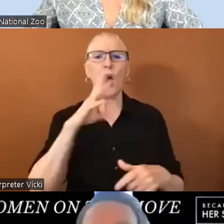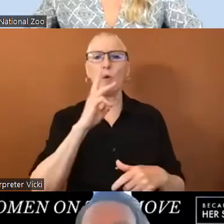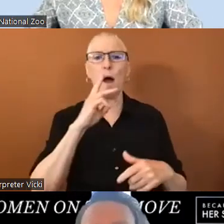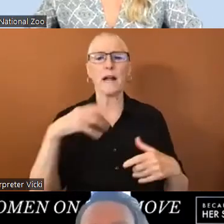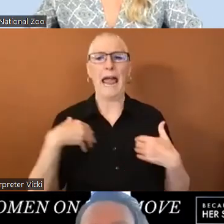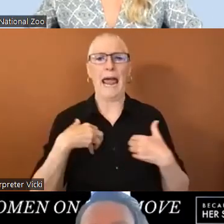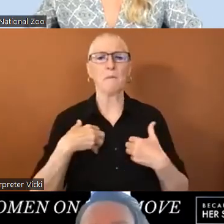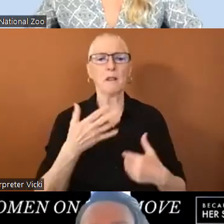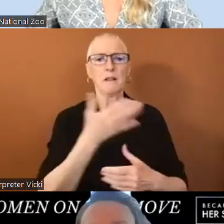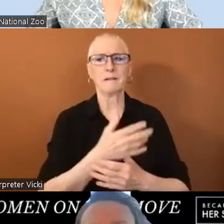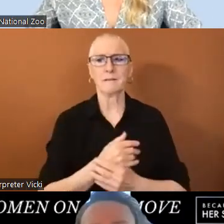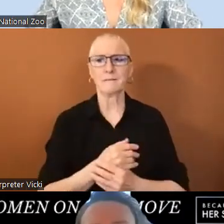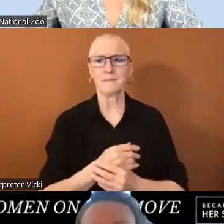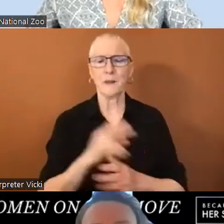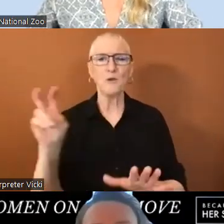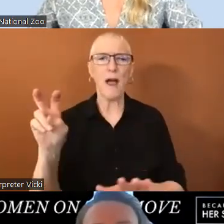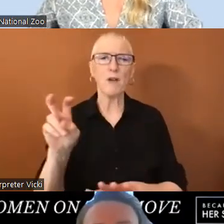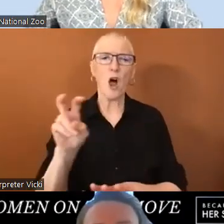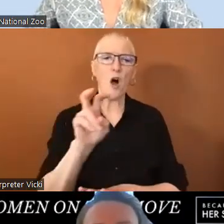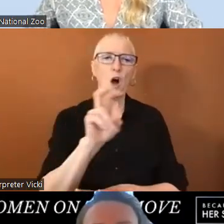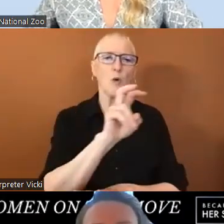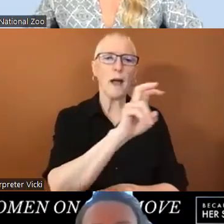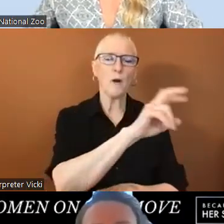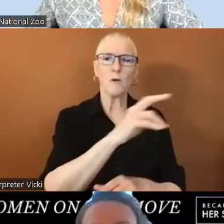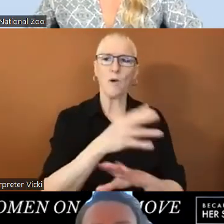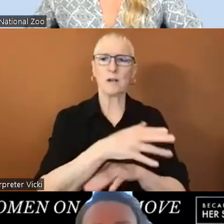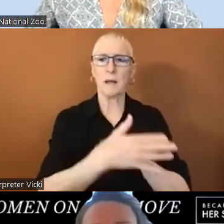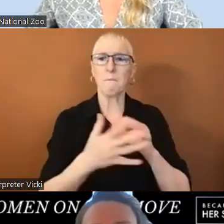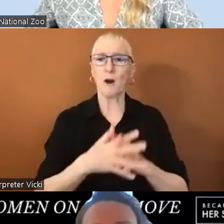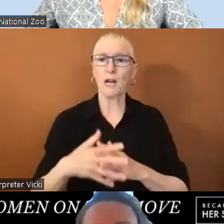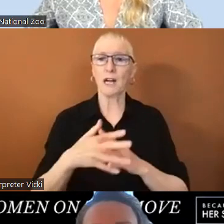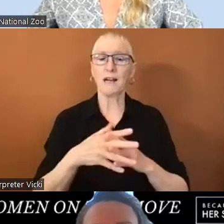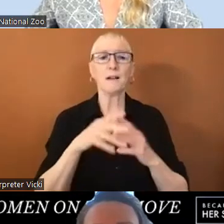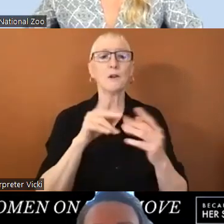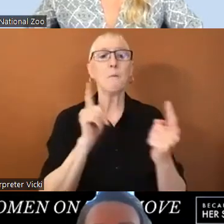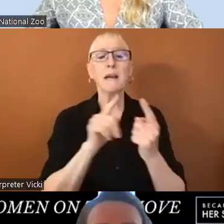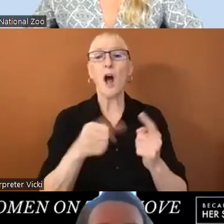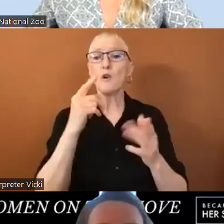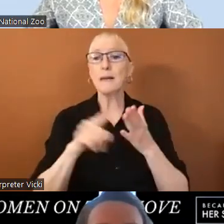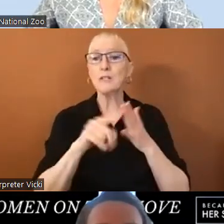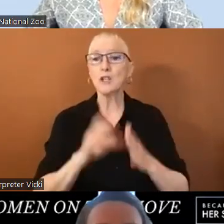Now we'll travel all the way across America to meet our other researcher Sarah Mallette.